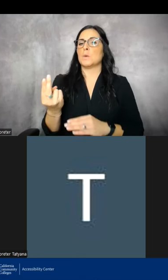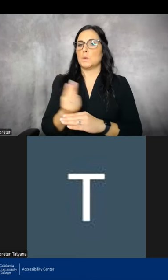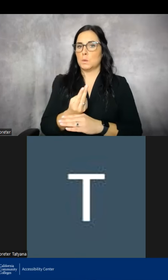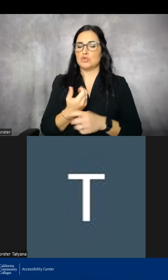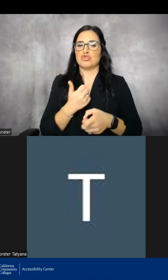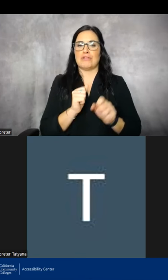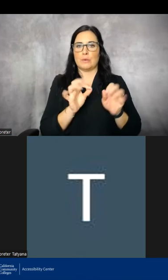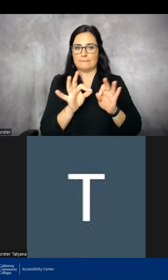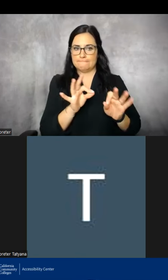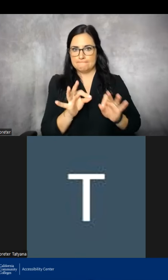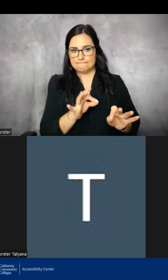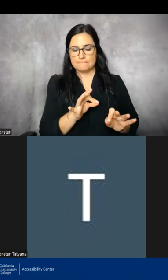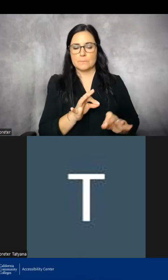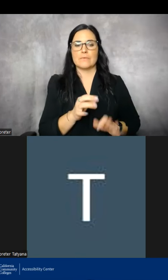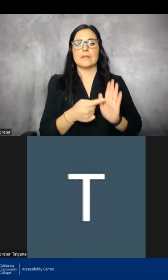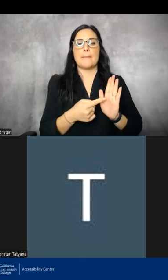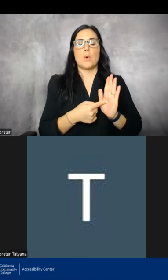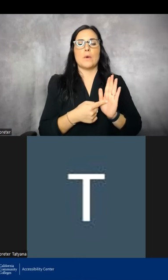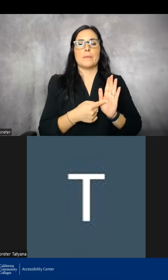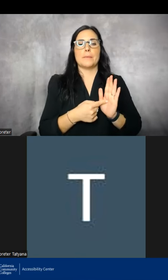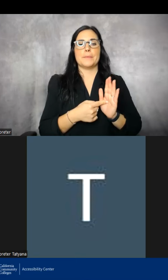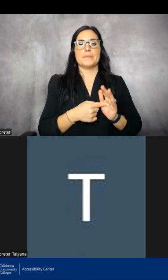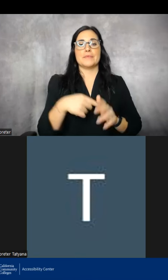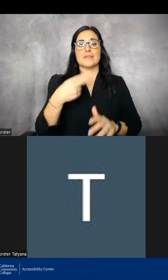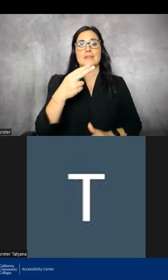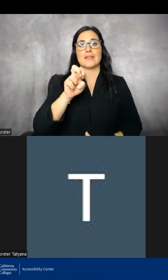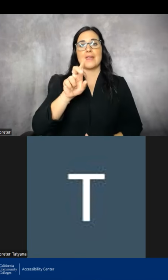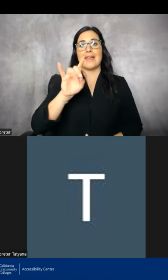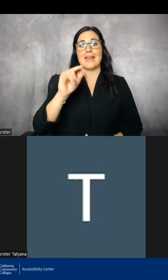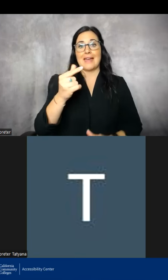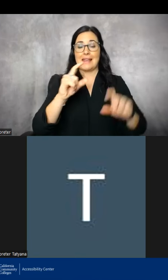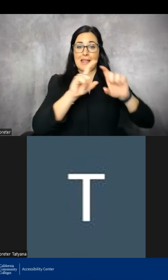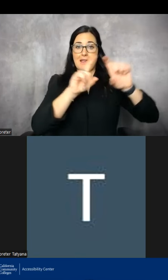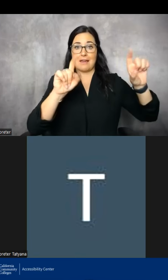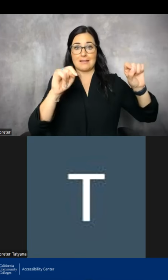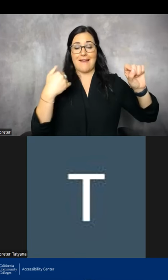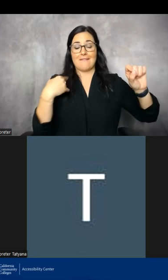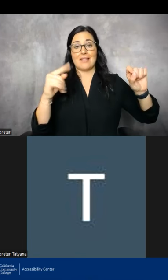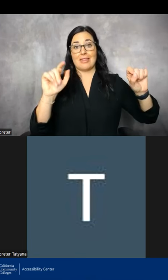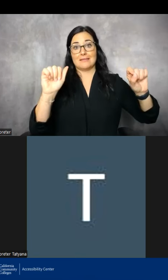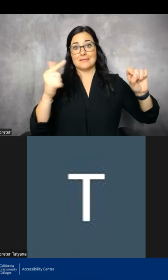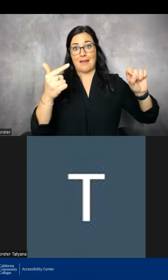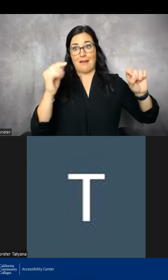So they, for example, if heading tag is found, then to be announced